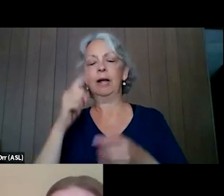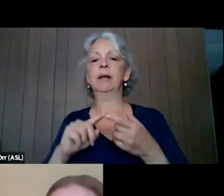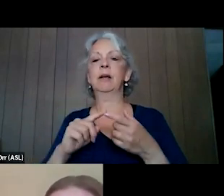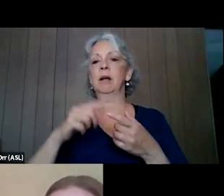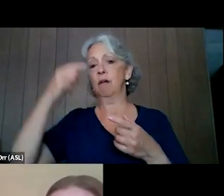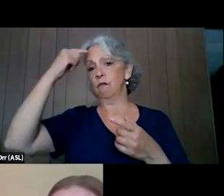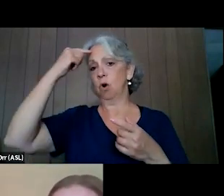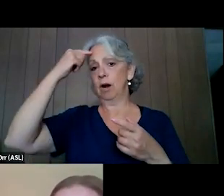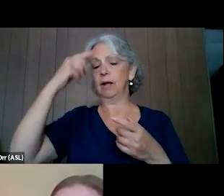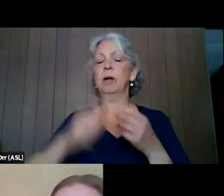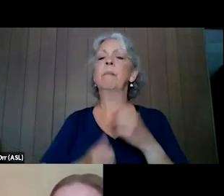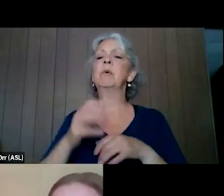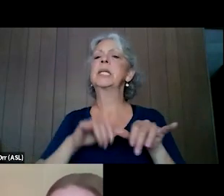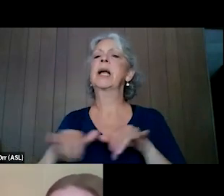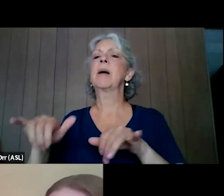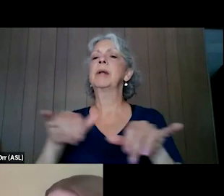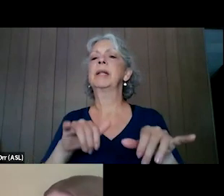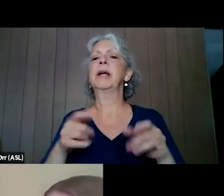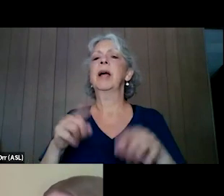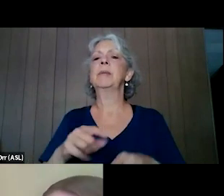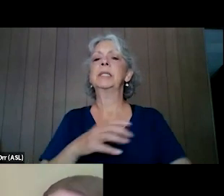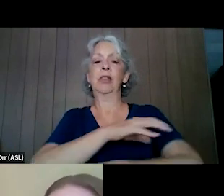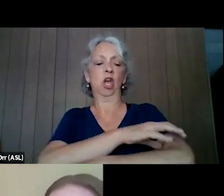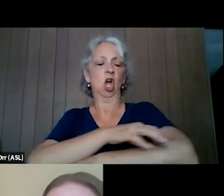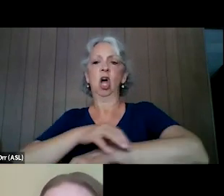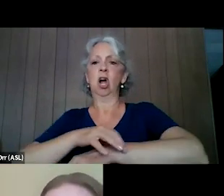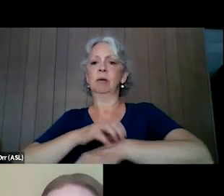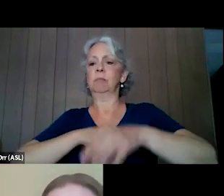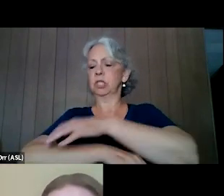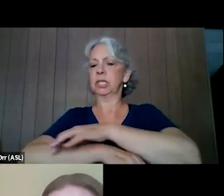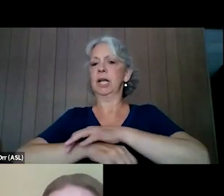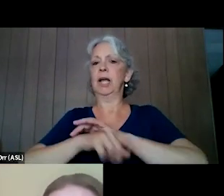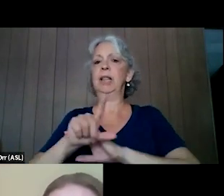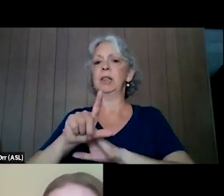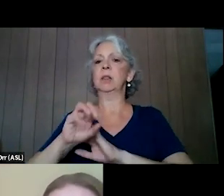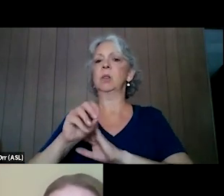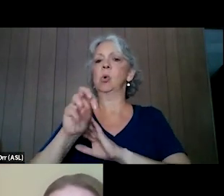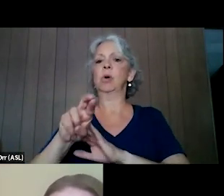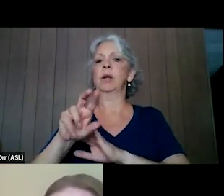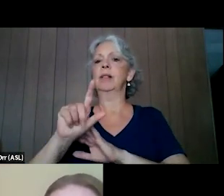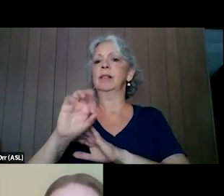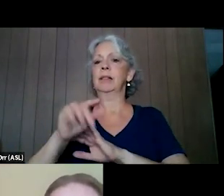Most commonly it seems that they're happening on the forearms and lower legs, but they can occur anywhere, and as Brian mentioned,